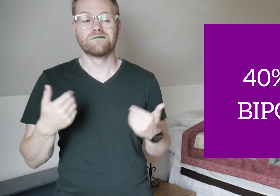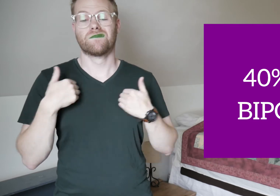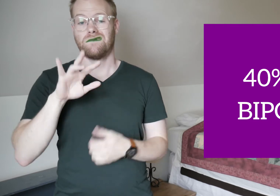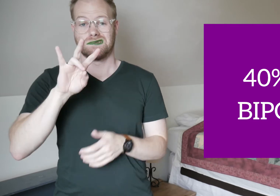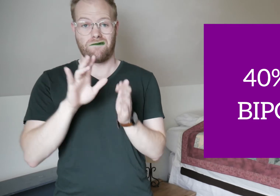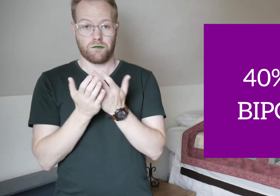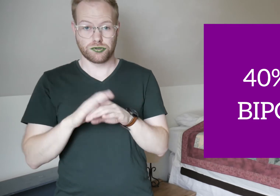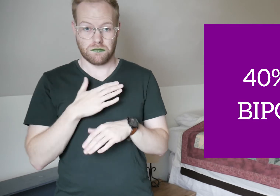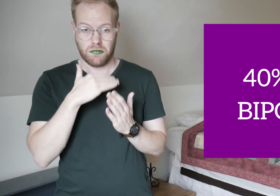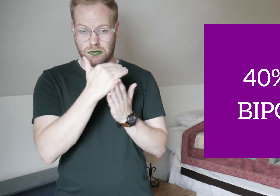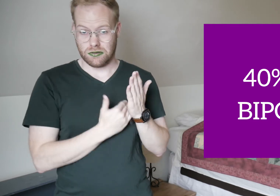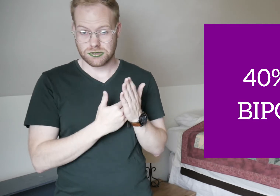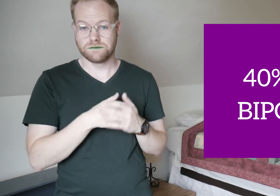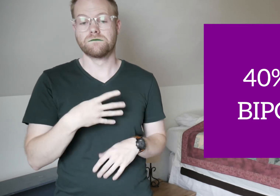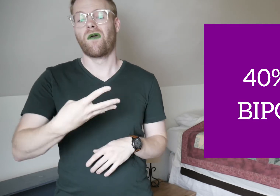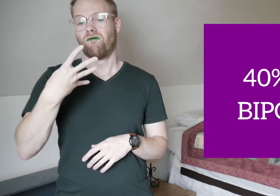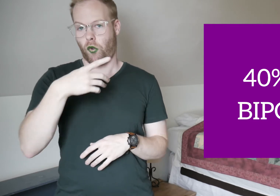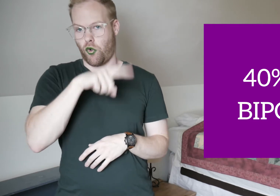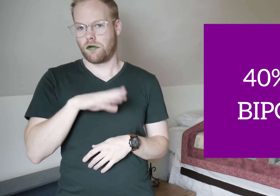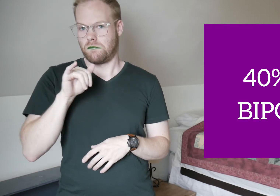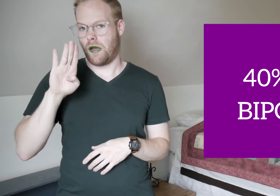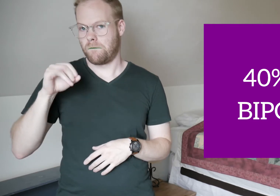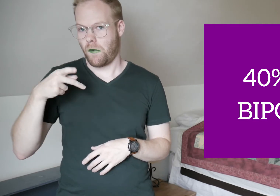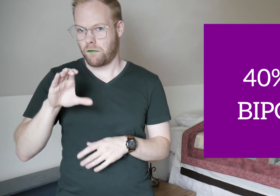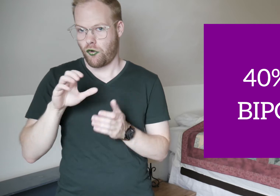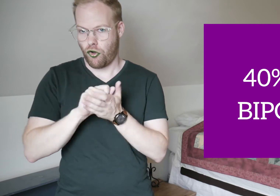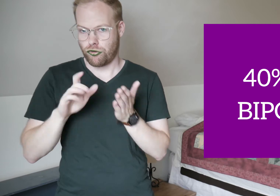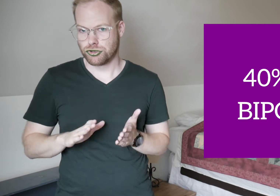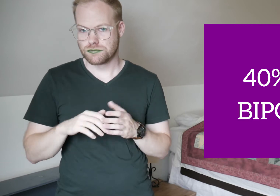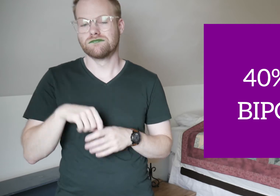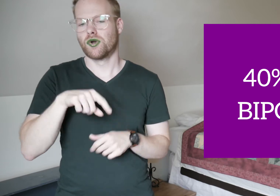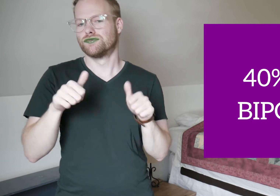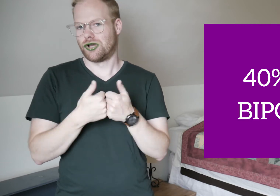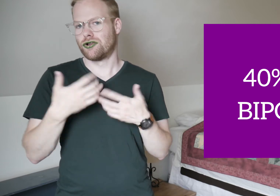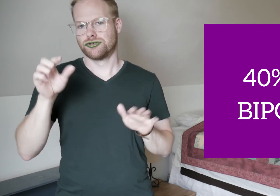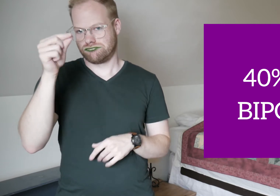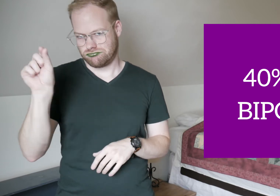I have seven books on my list, and four of them are by BIPOC authors, so this challenge is ticked off as well.